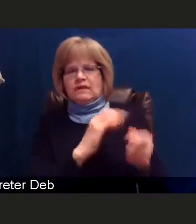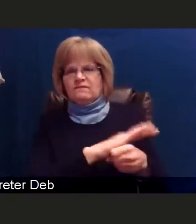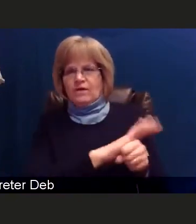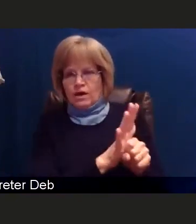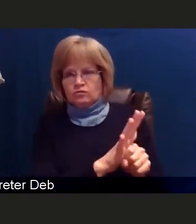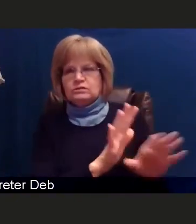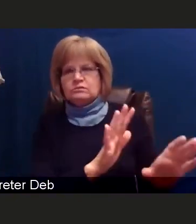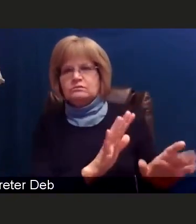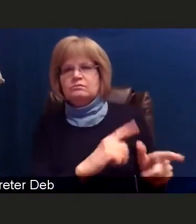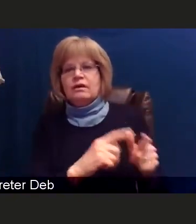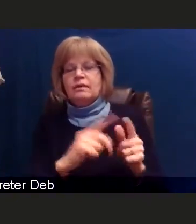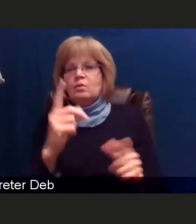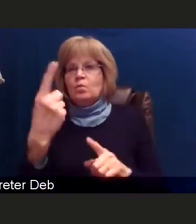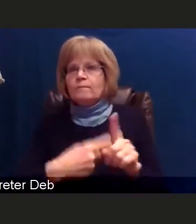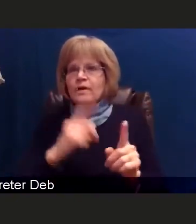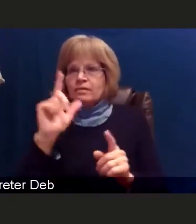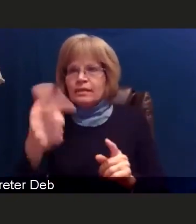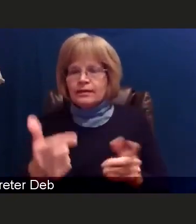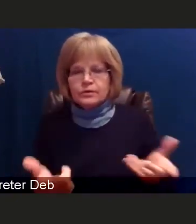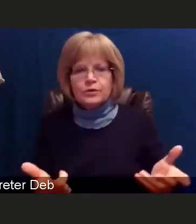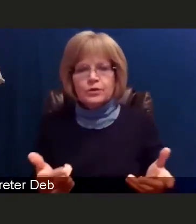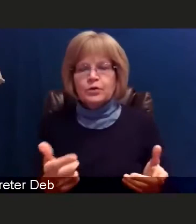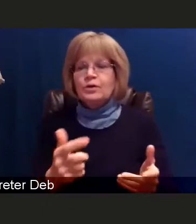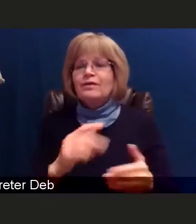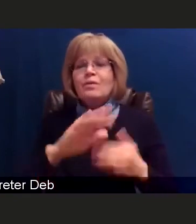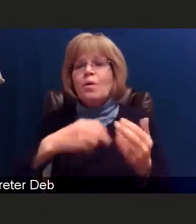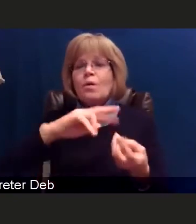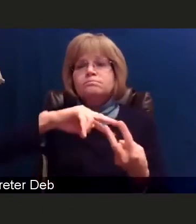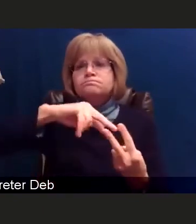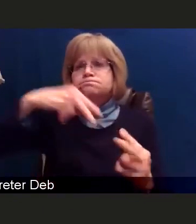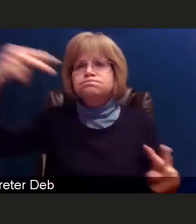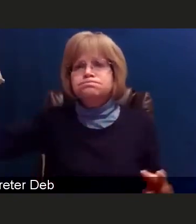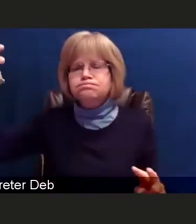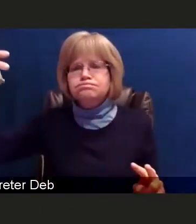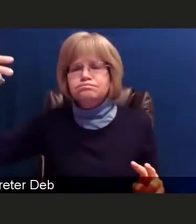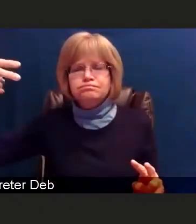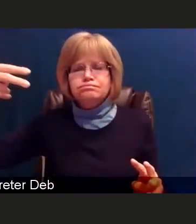the entire genetic blueprint was put out in public domain,